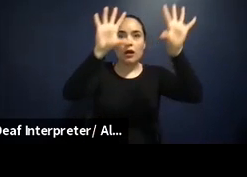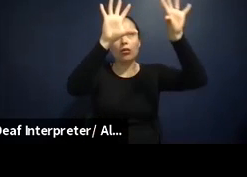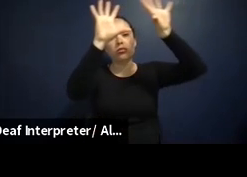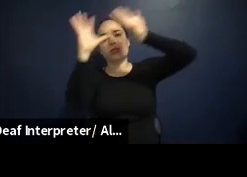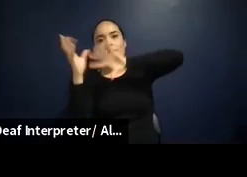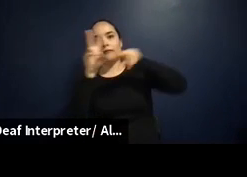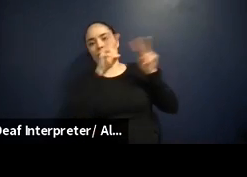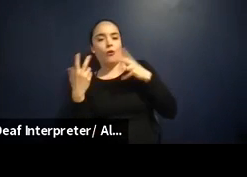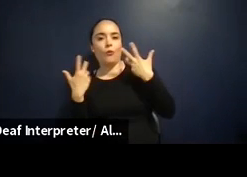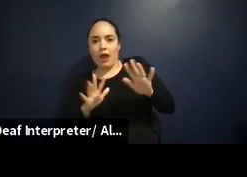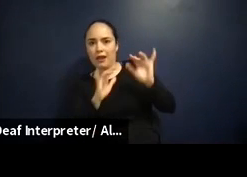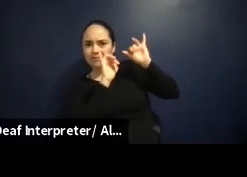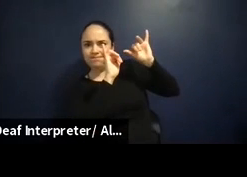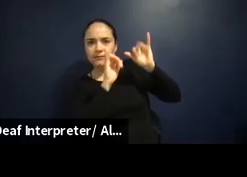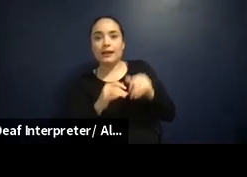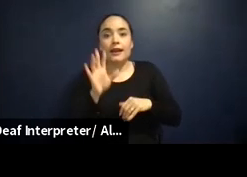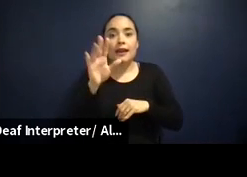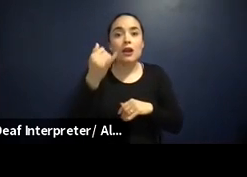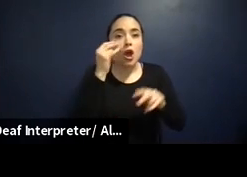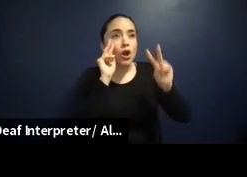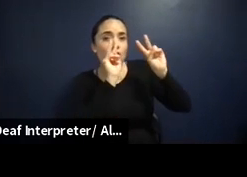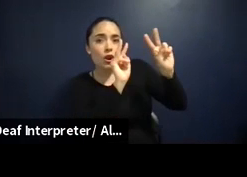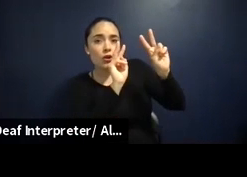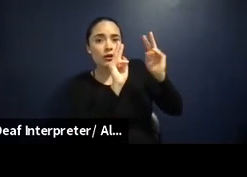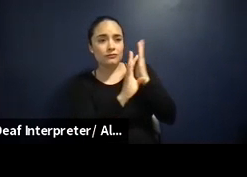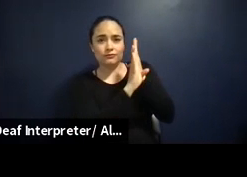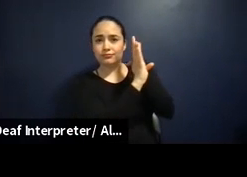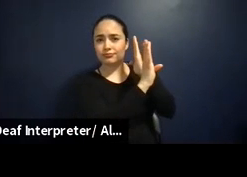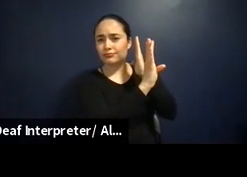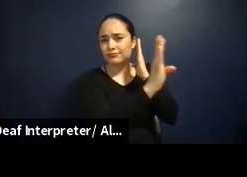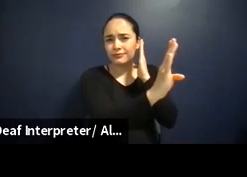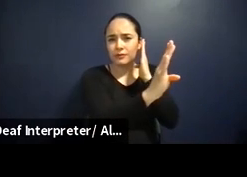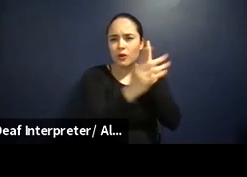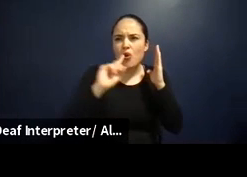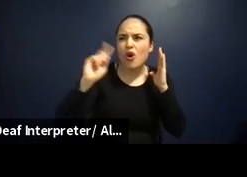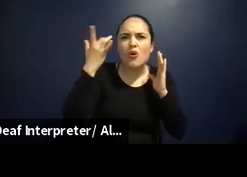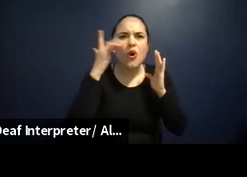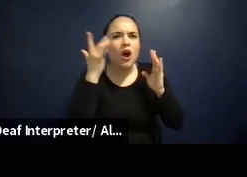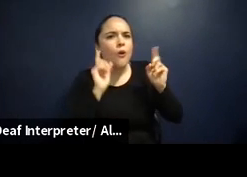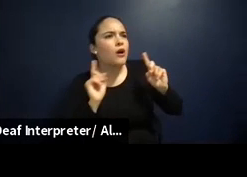because it's so, so tiny compared to the other rock that is formed there, but that's pretty